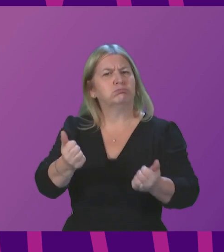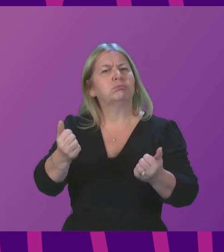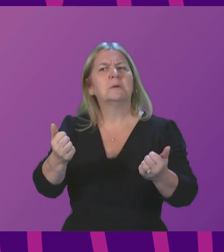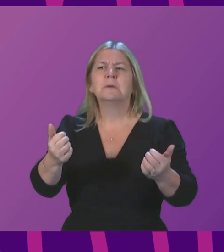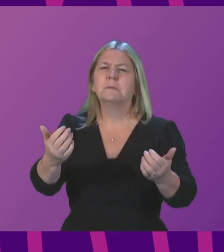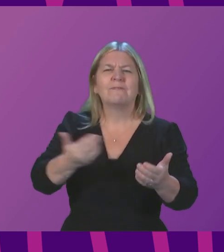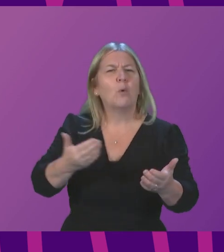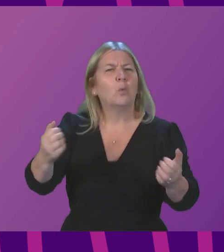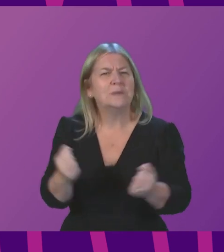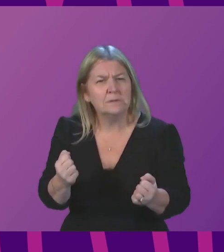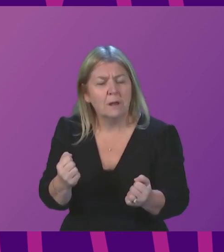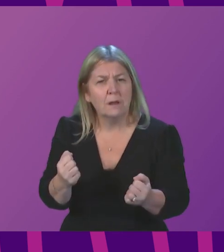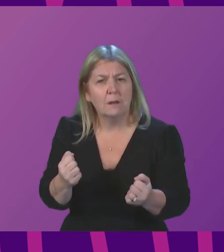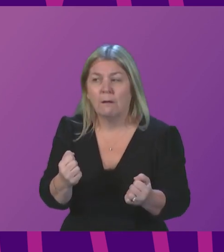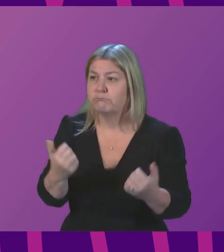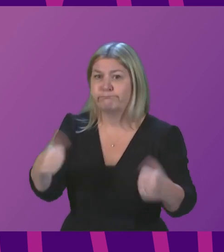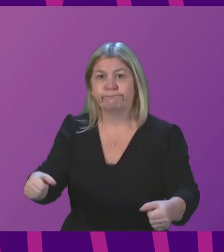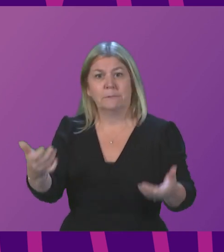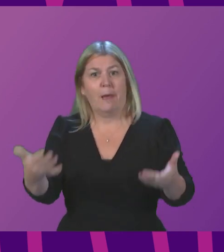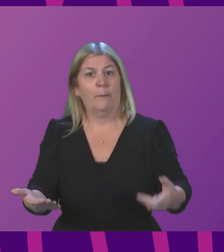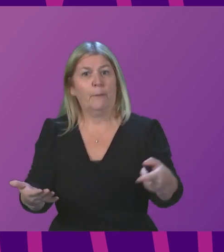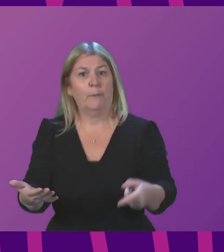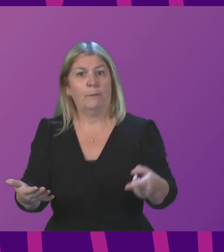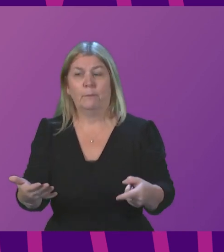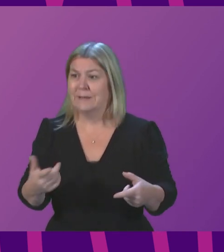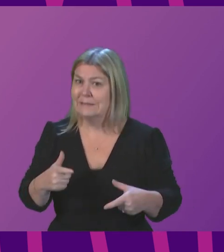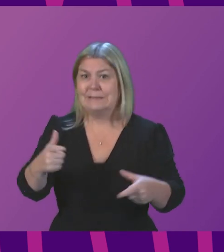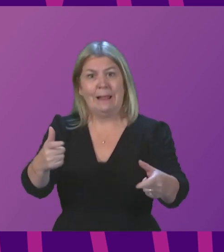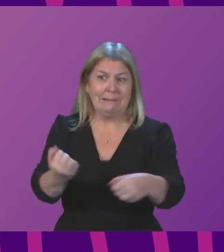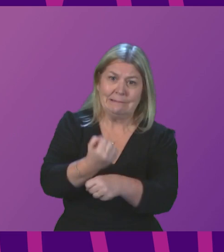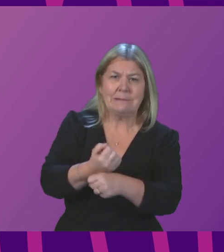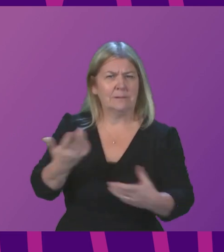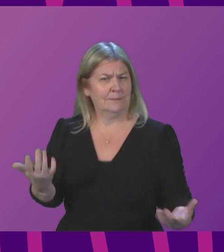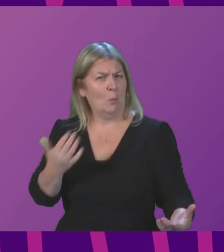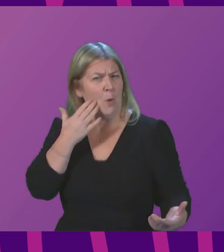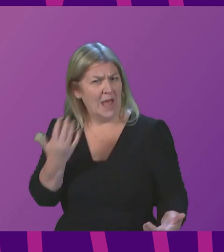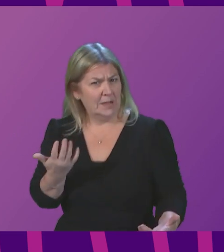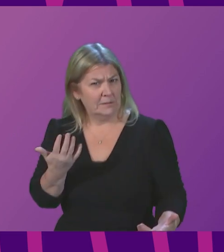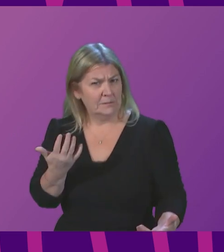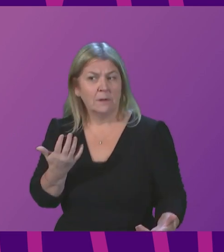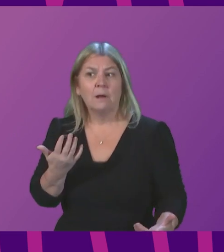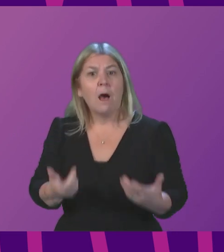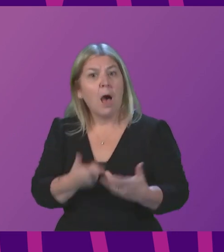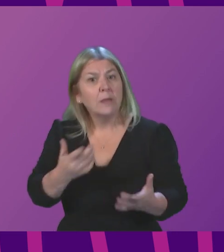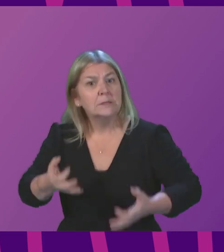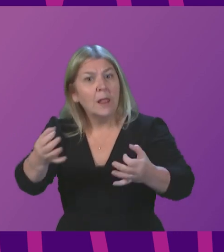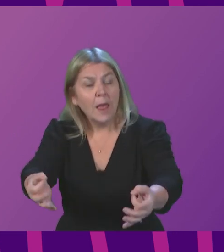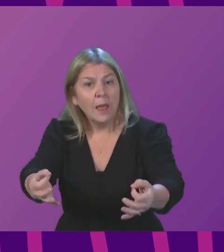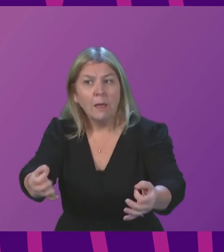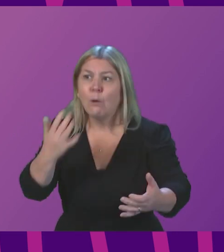continues and there is no sign of this vital upgrade being completed. Can the First Minister confirm whether there will be another delay to the completion of the project? Will there